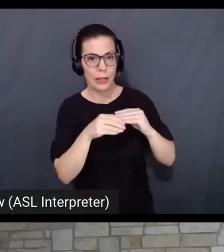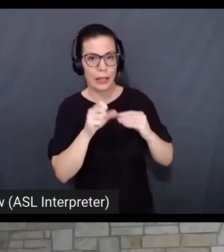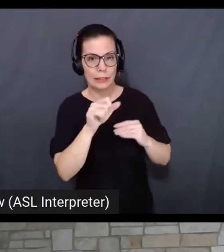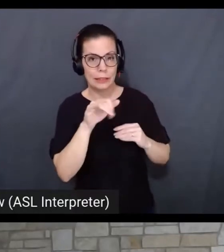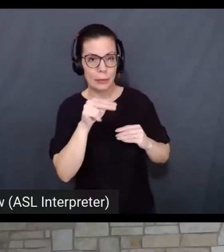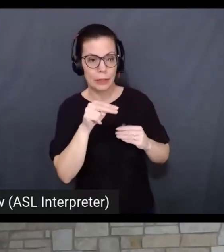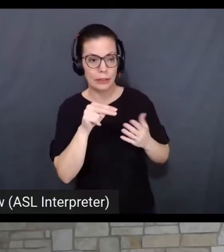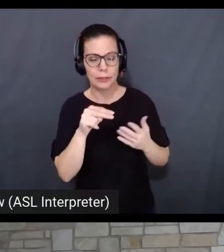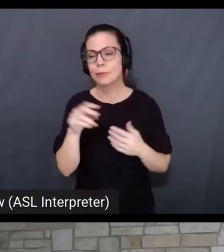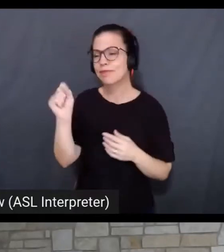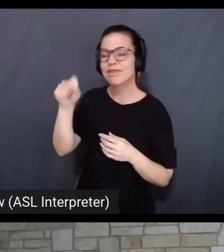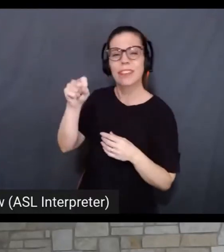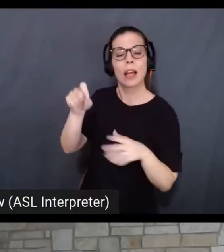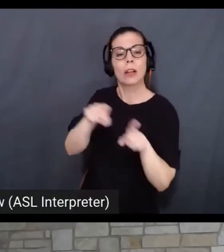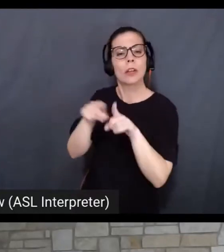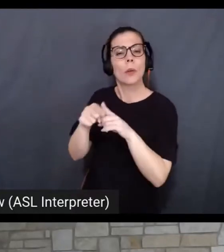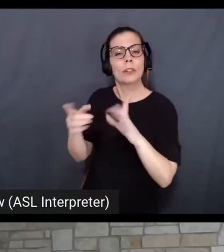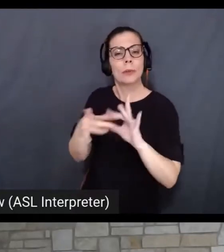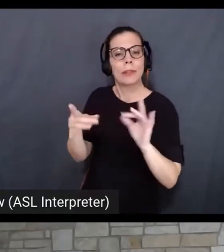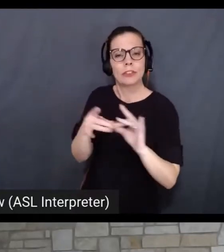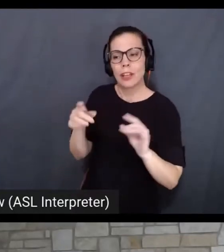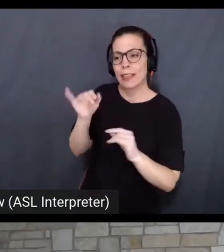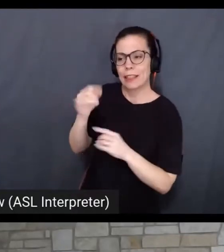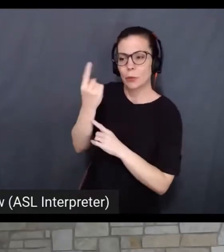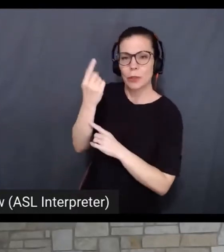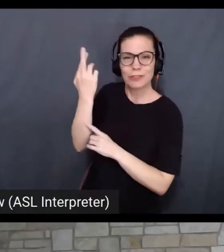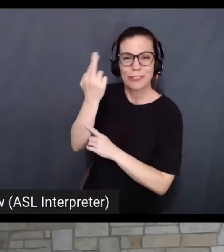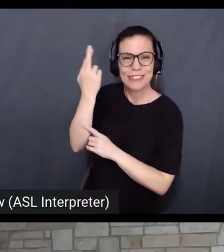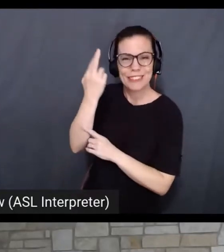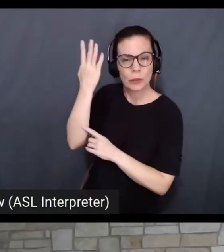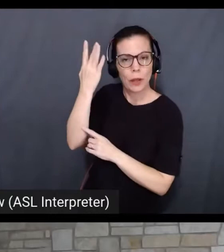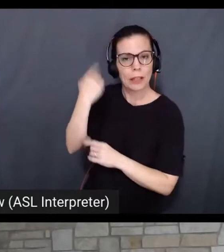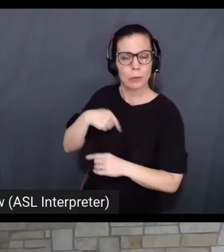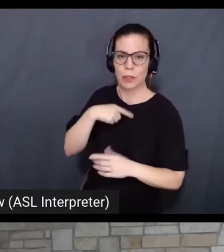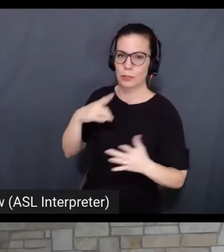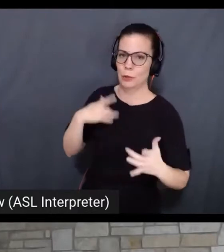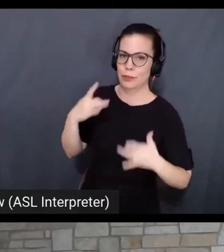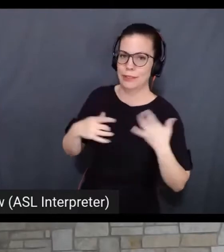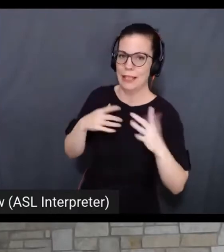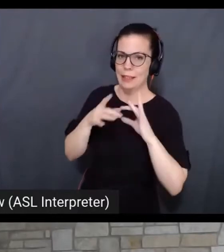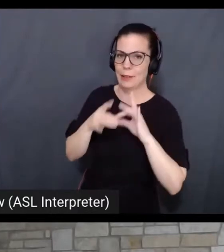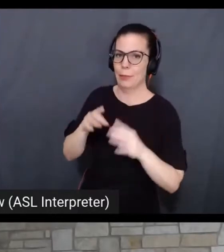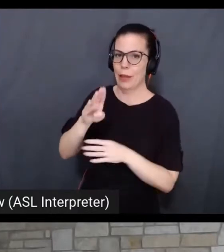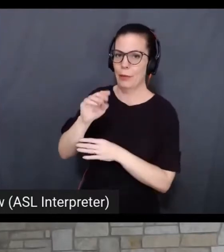Yeah, I also want to say so I mean that's one reason why we really excitable about Babelfish and why we brought to market.